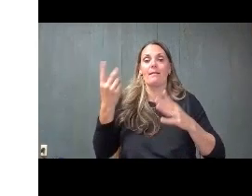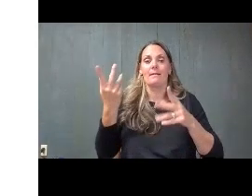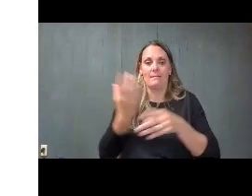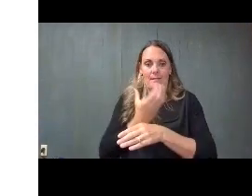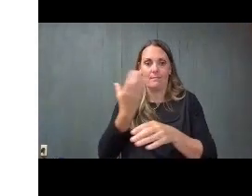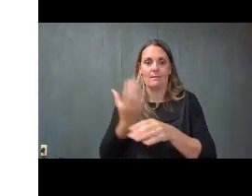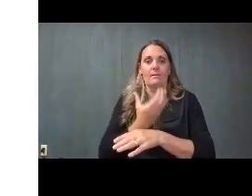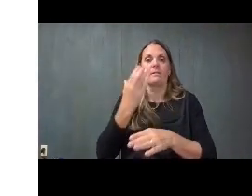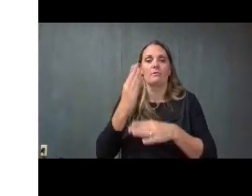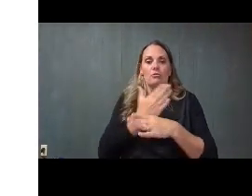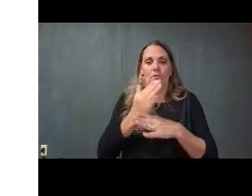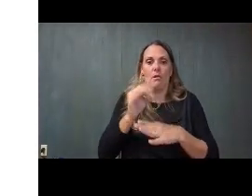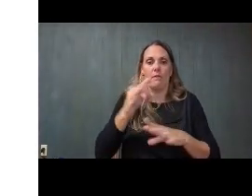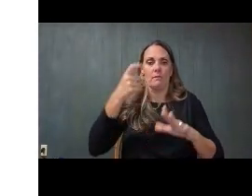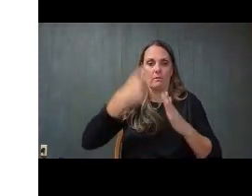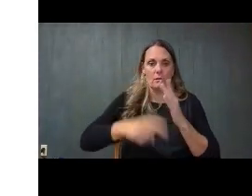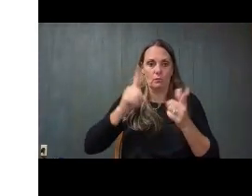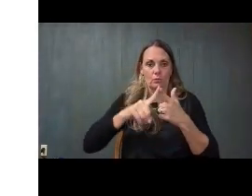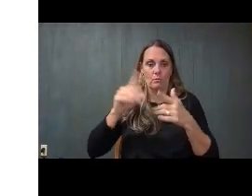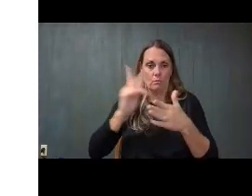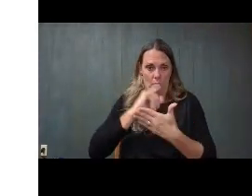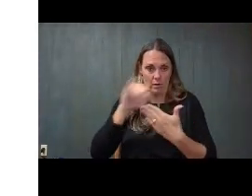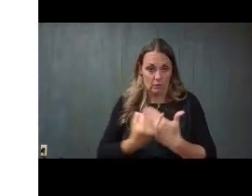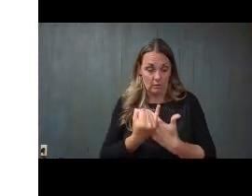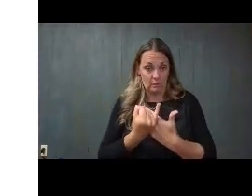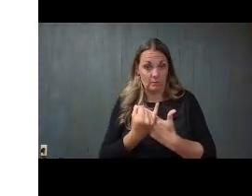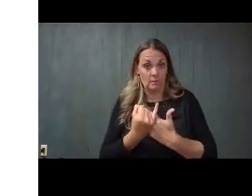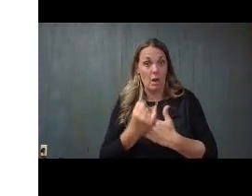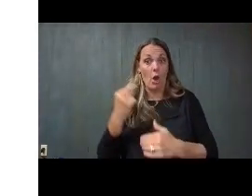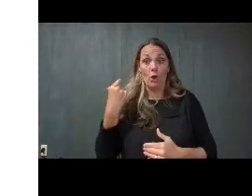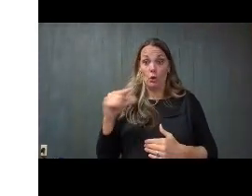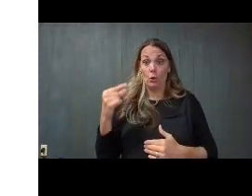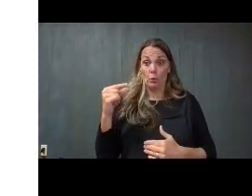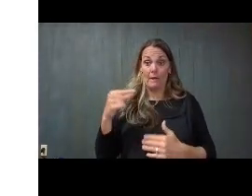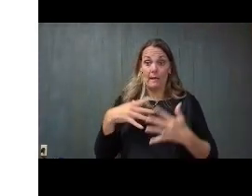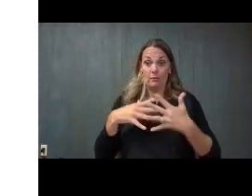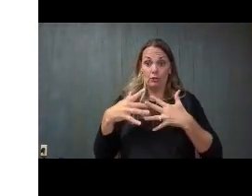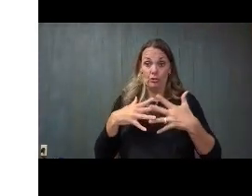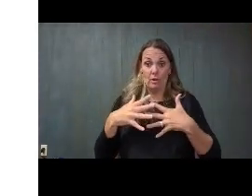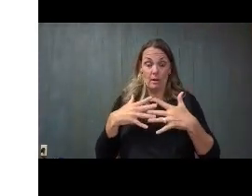that can be charged to the project. Once the green shaded cells include a numeric value,